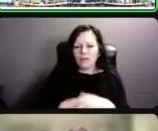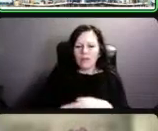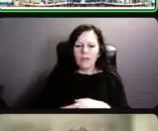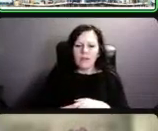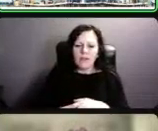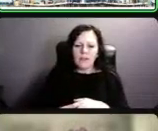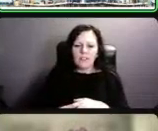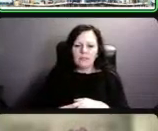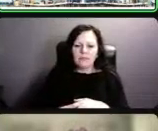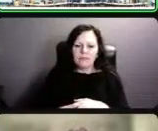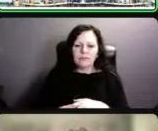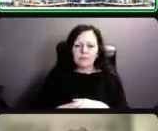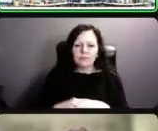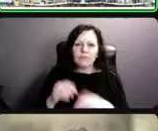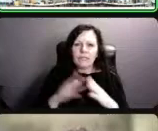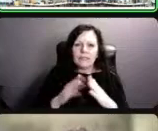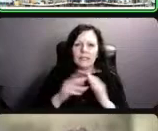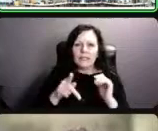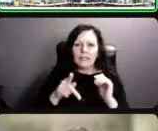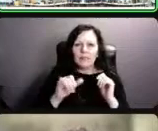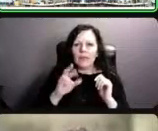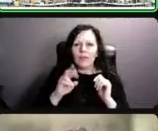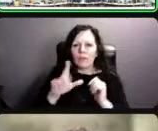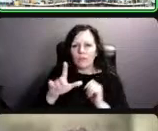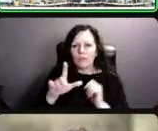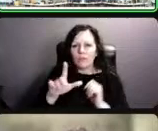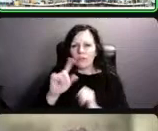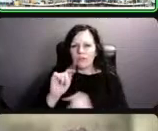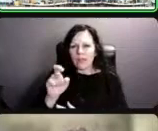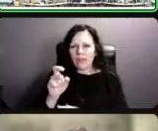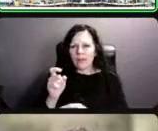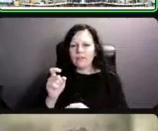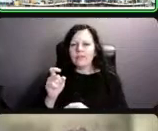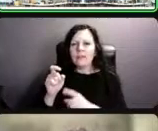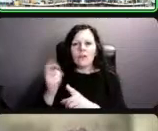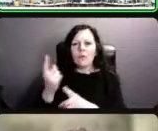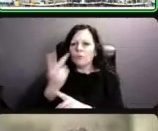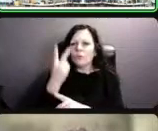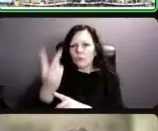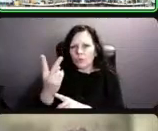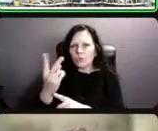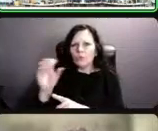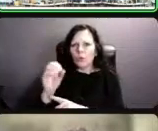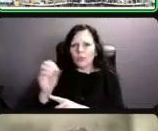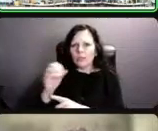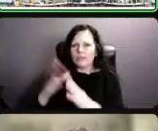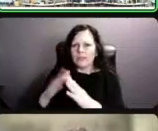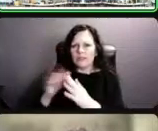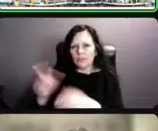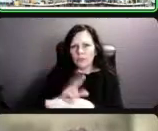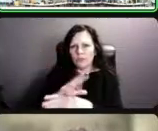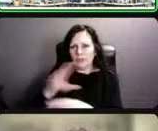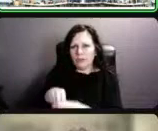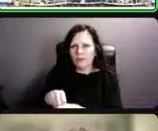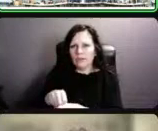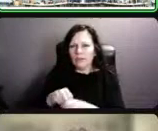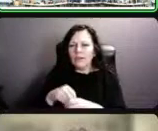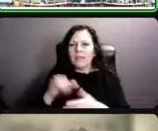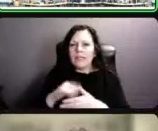EXPECT CONSIDERABLE REVENUE FROM THIS TAX.